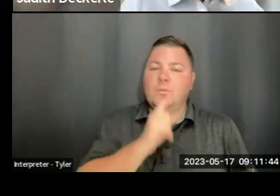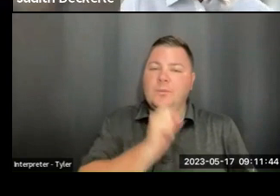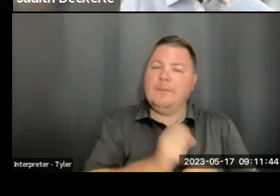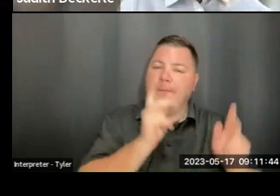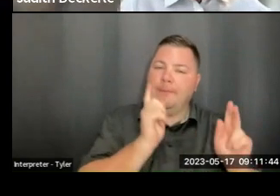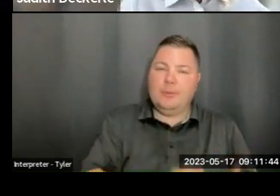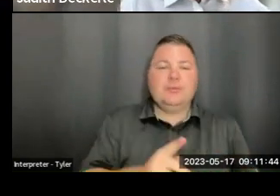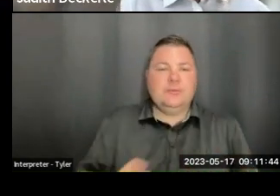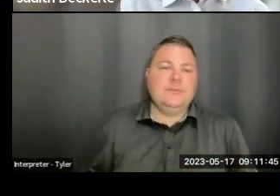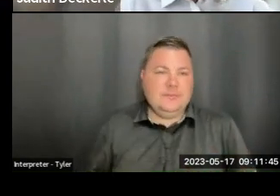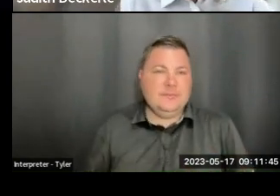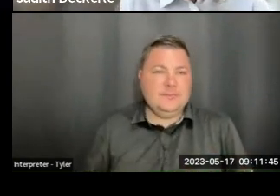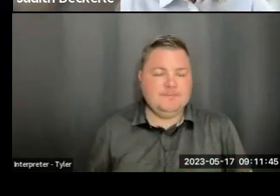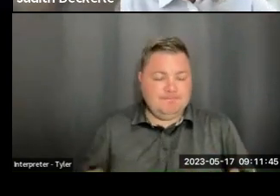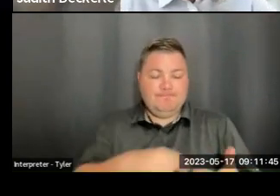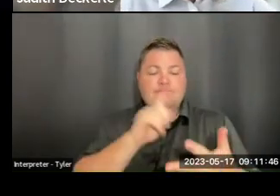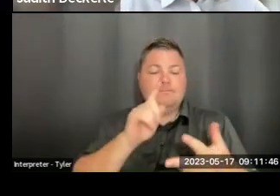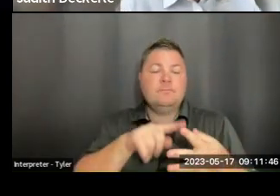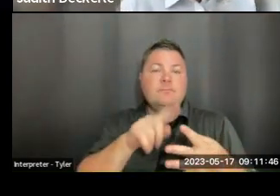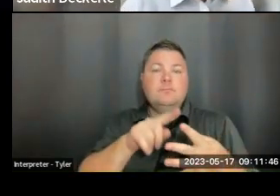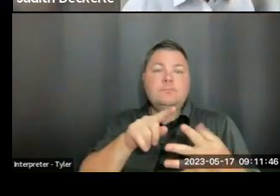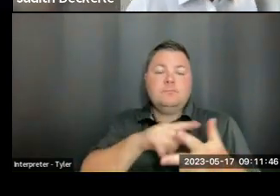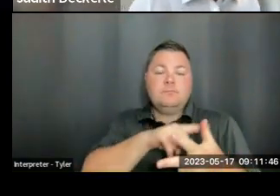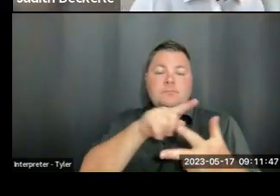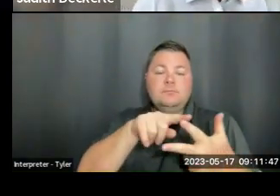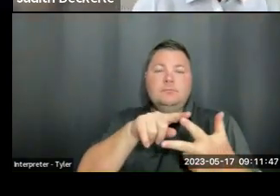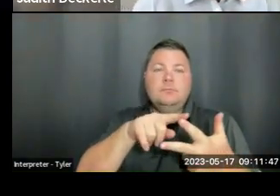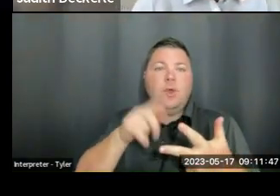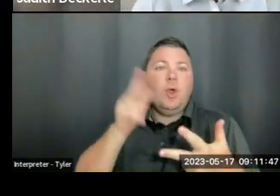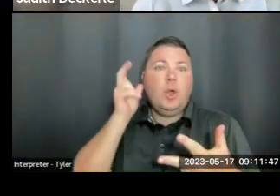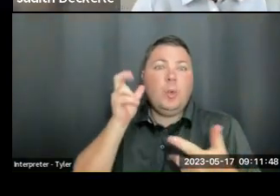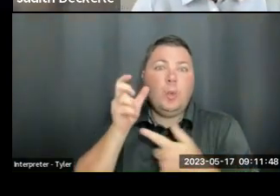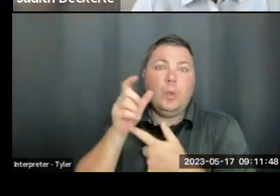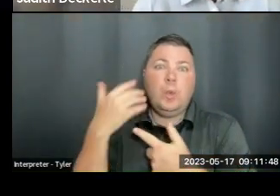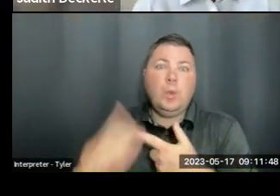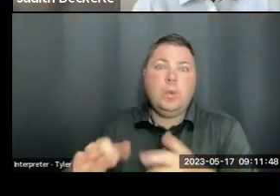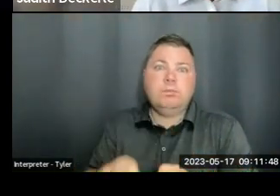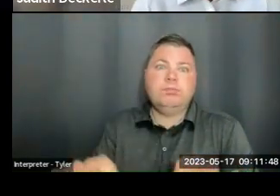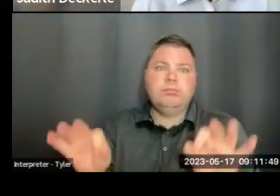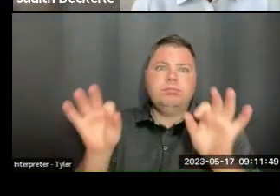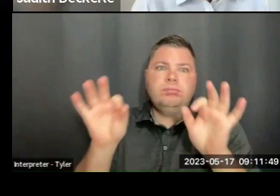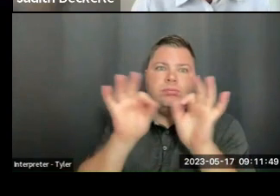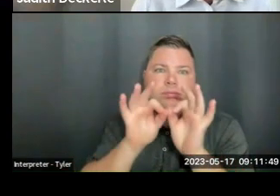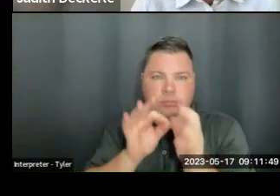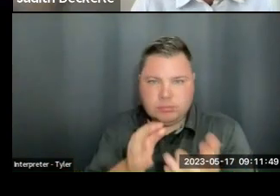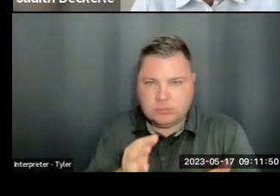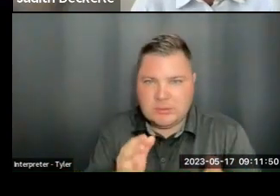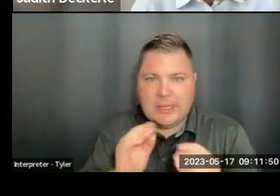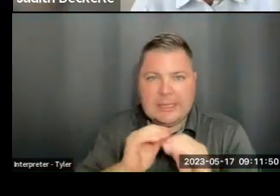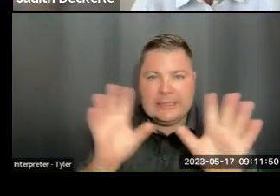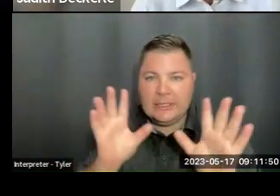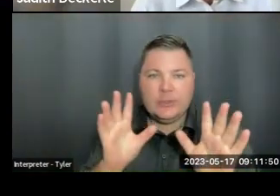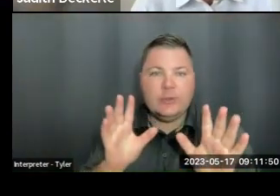it to a machine! The audio. Number two, audio is critical.